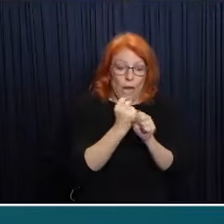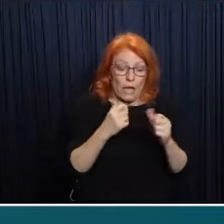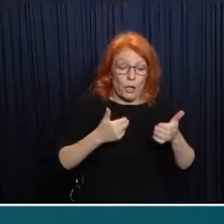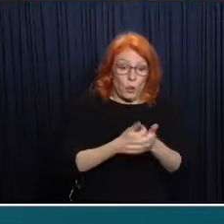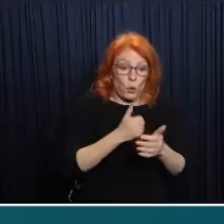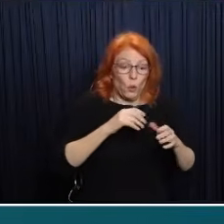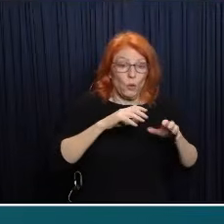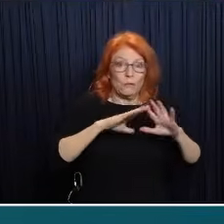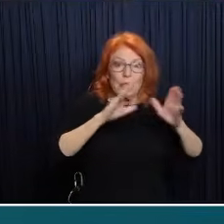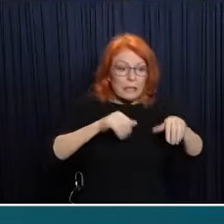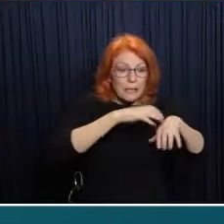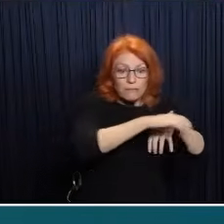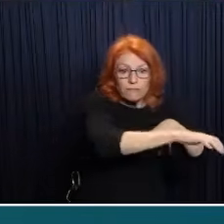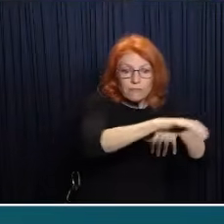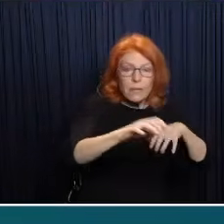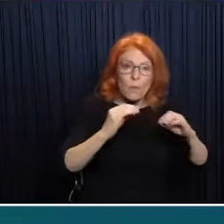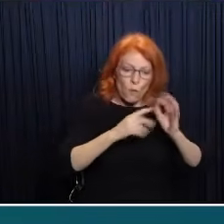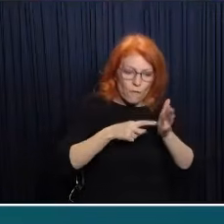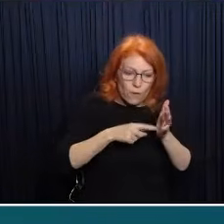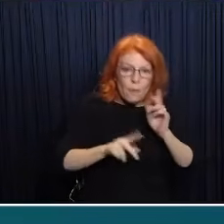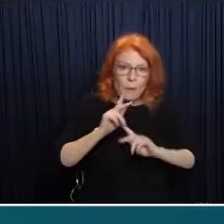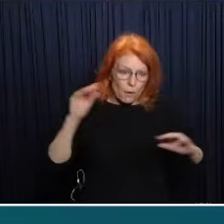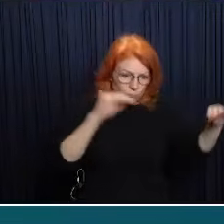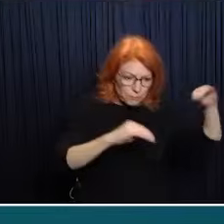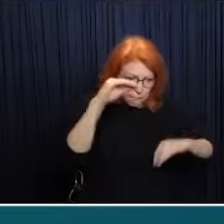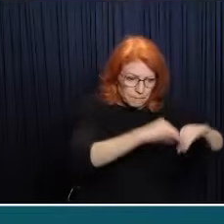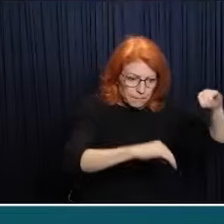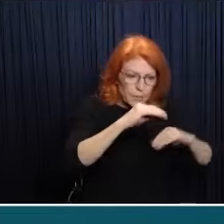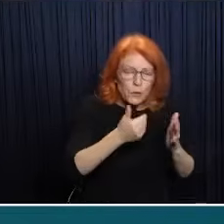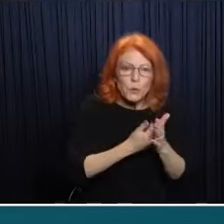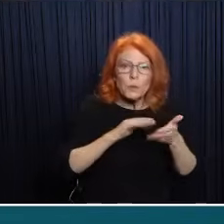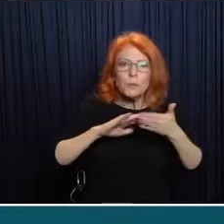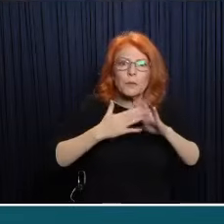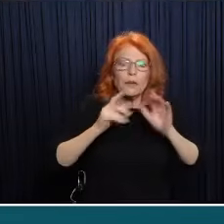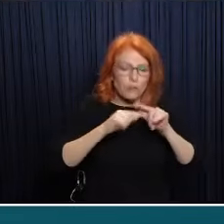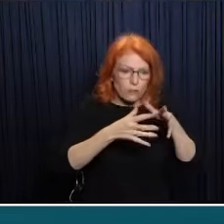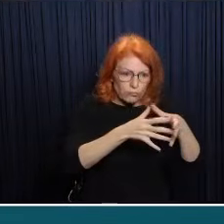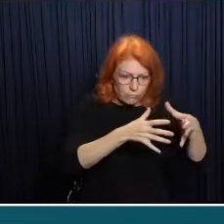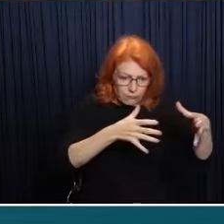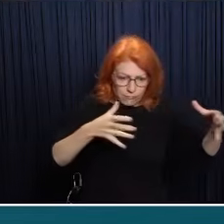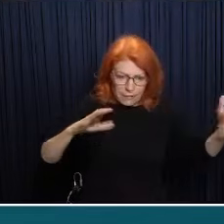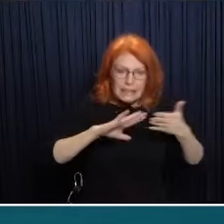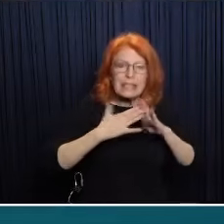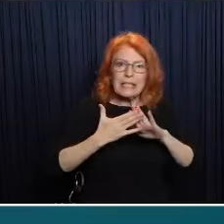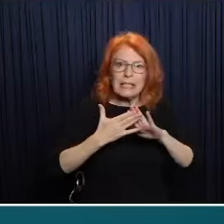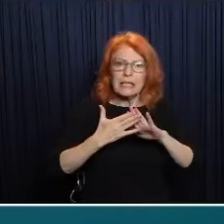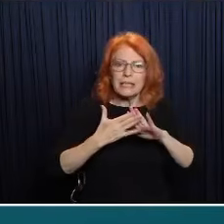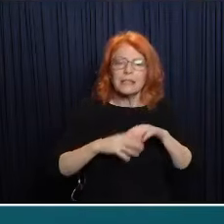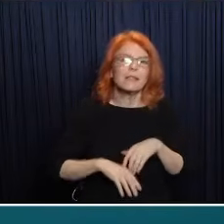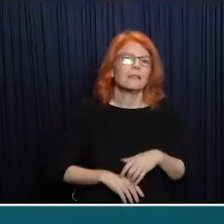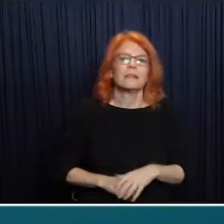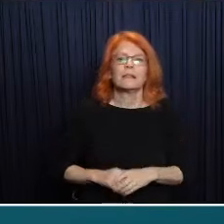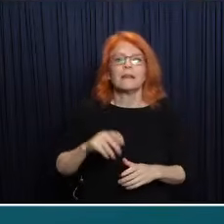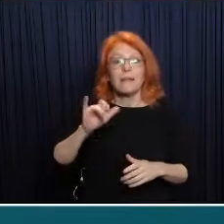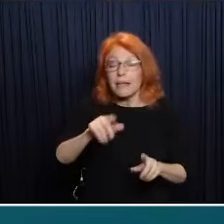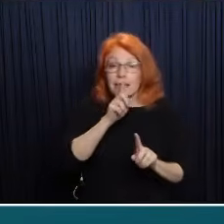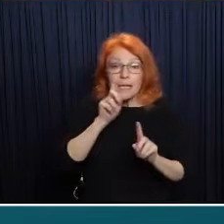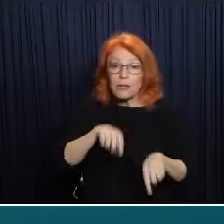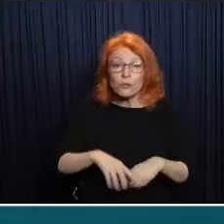THERE IS A REASON FOR THAT. SAME WITH ANTHEM UP NORTH. WHEN YOU CREATE NEW NEIGHBORHOODS, THEY ARE